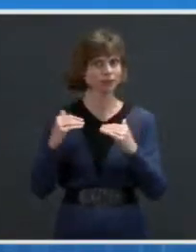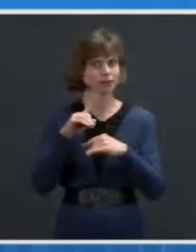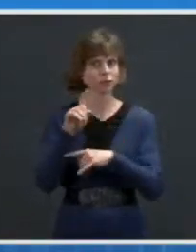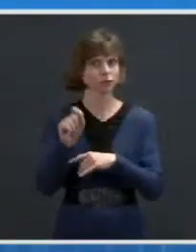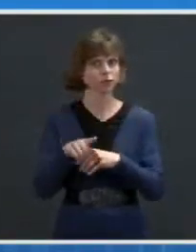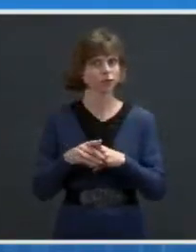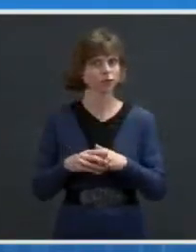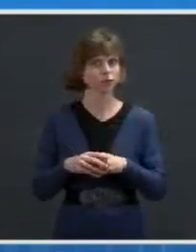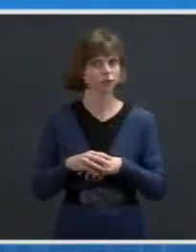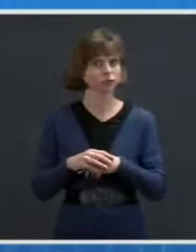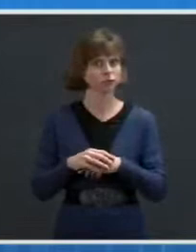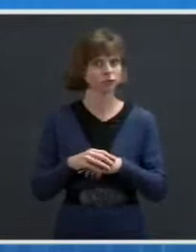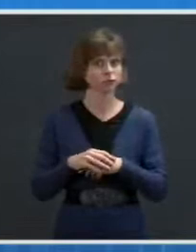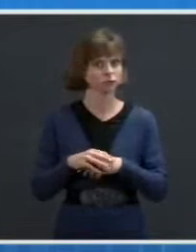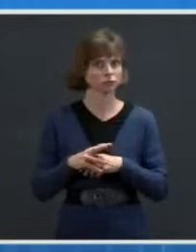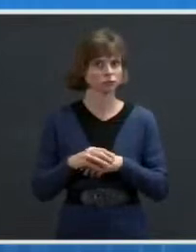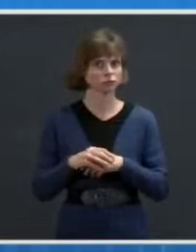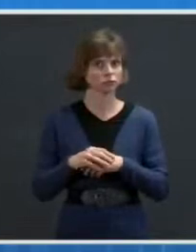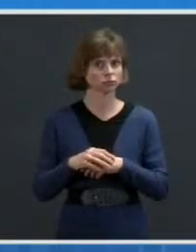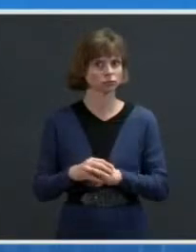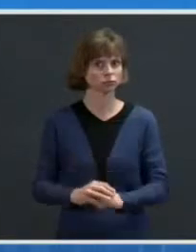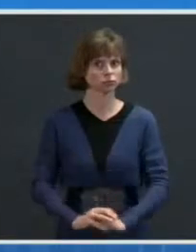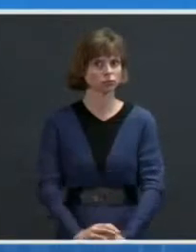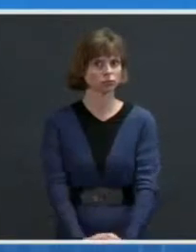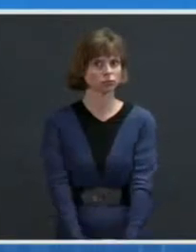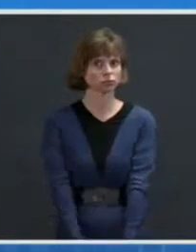IS EQUITABLE AND FAIR.